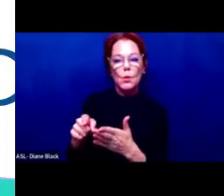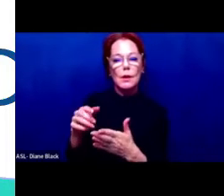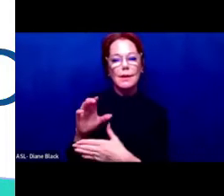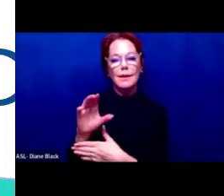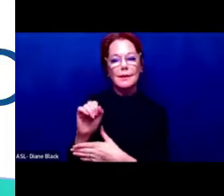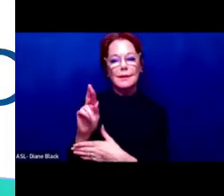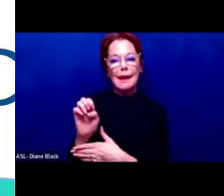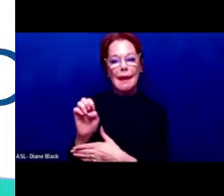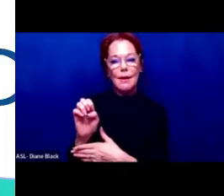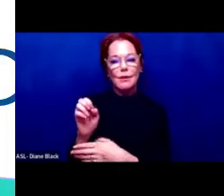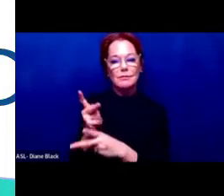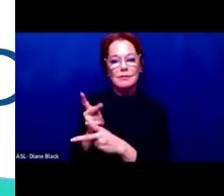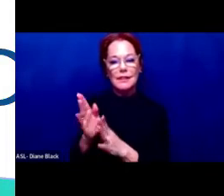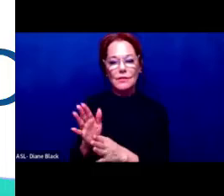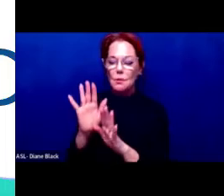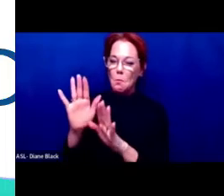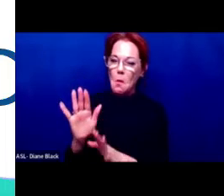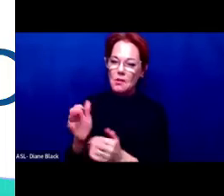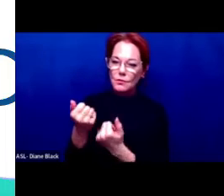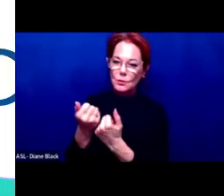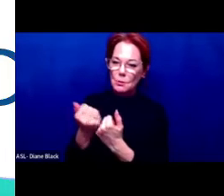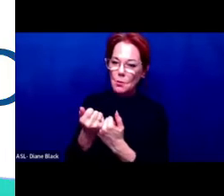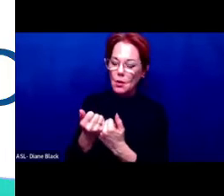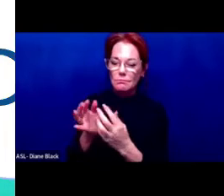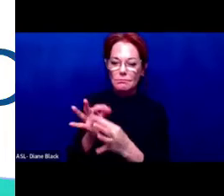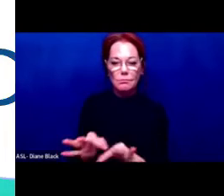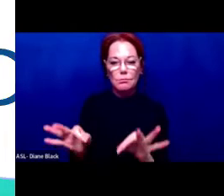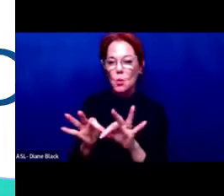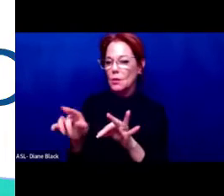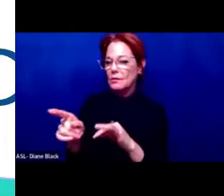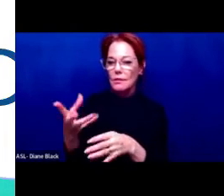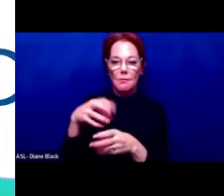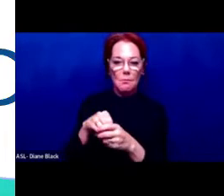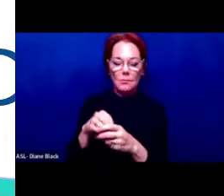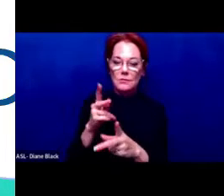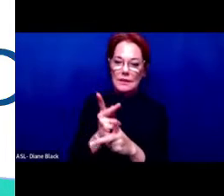how they play a role in this management of, of the health of individuals with with traumatic